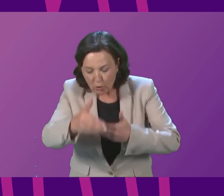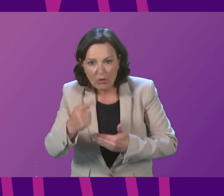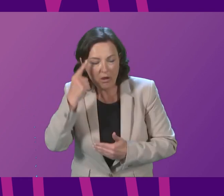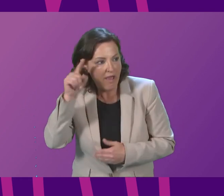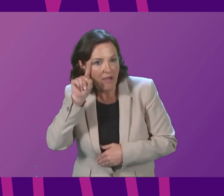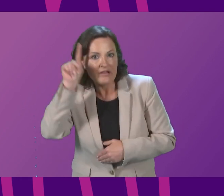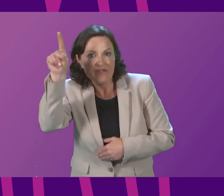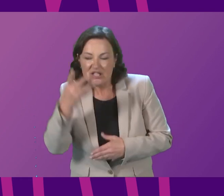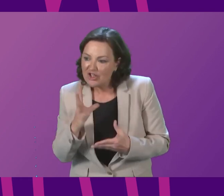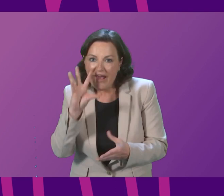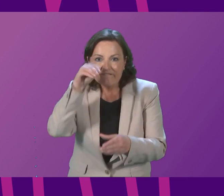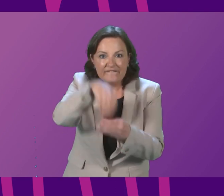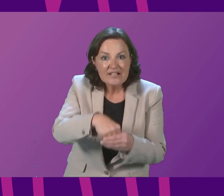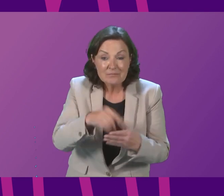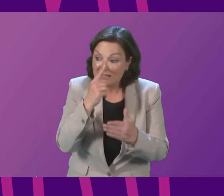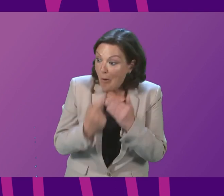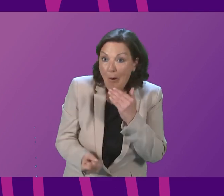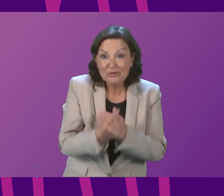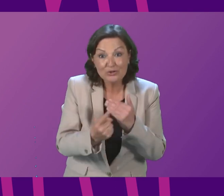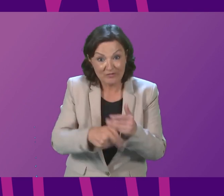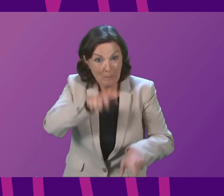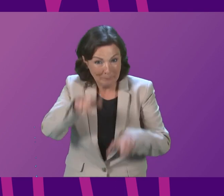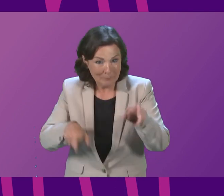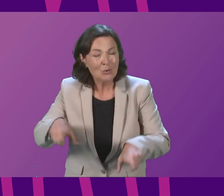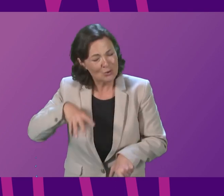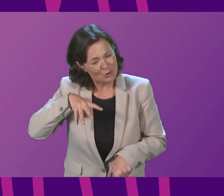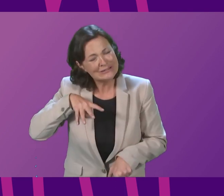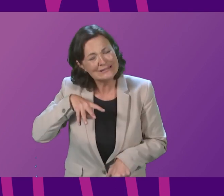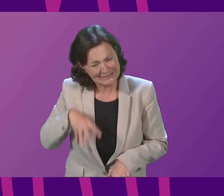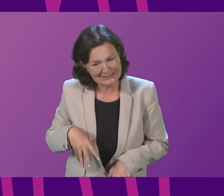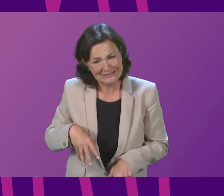regeneration and opportunities for the people who need them most across the region.